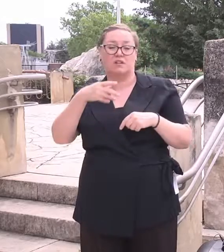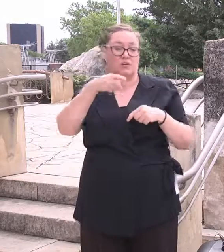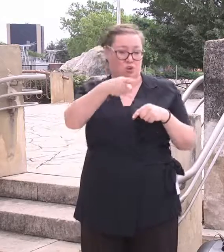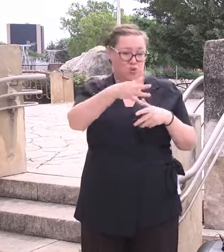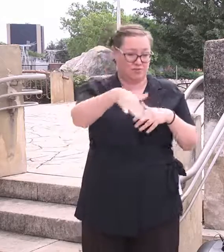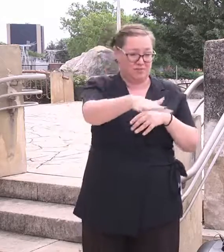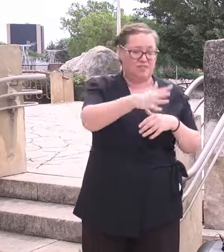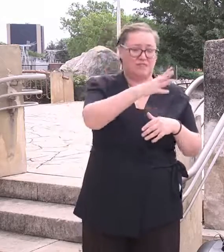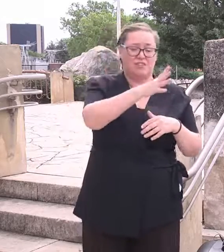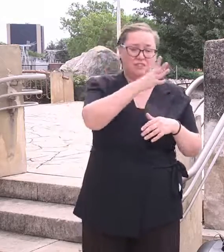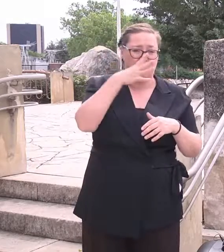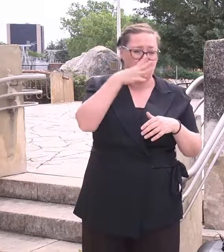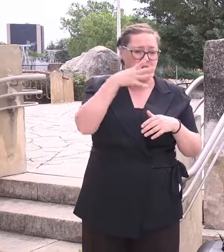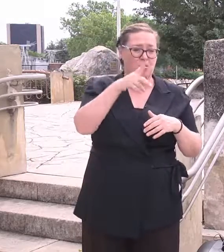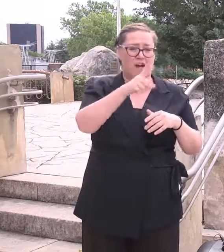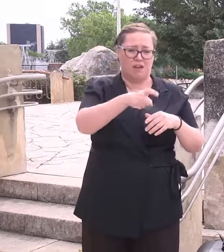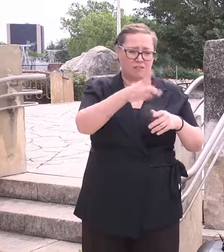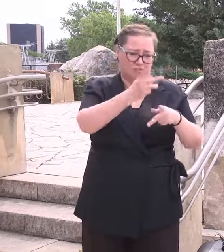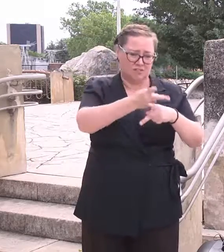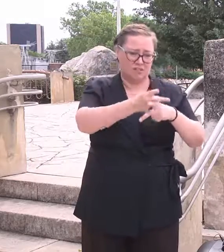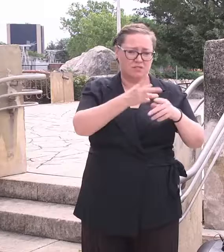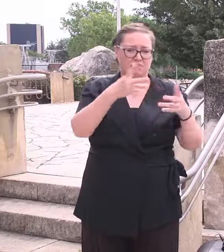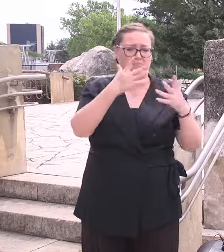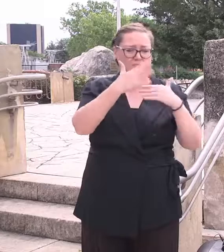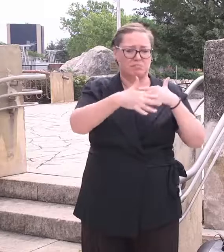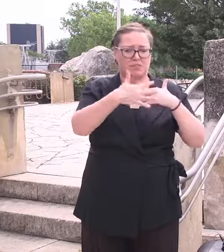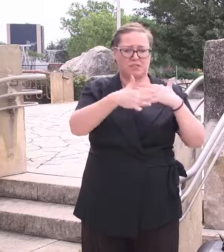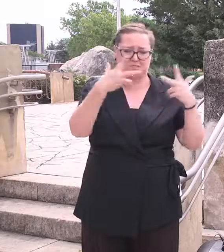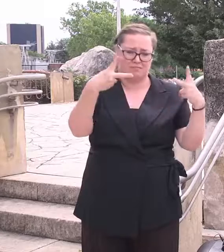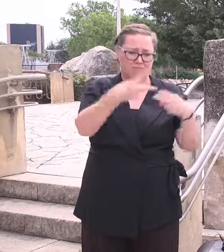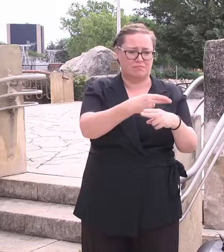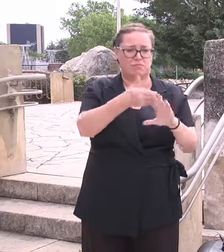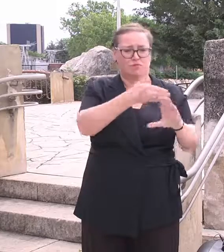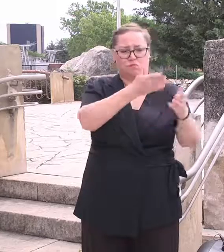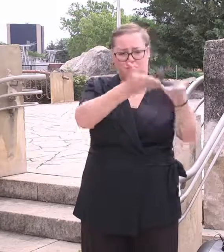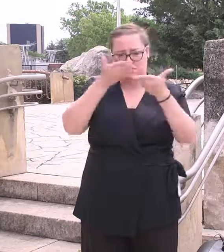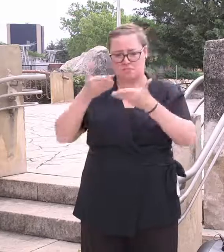chance of taking care of you um so that's the basic idea we always bring this up this is the